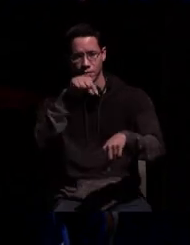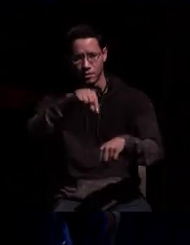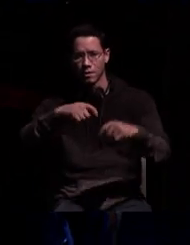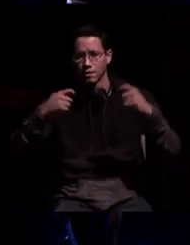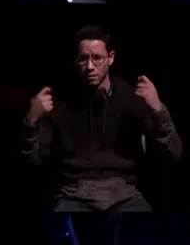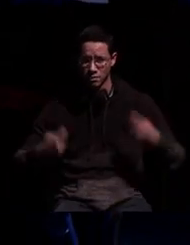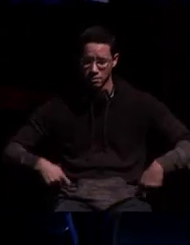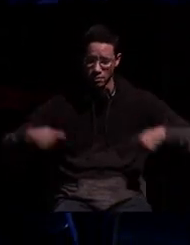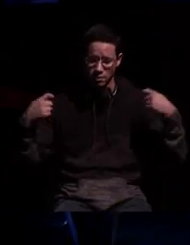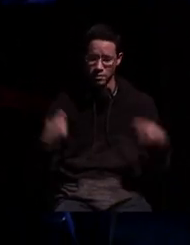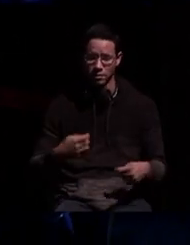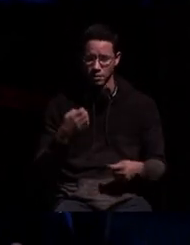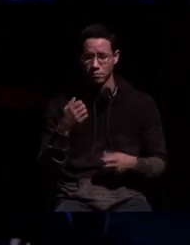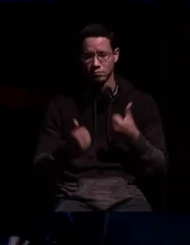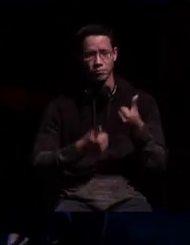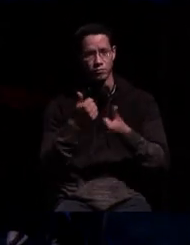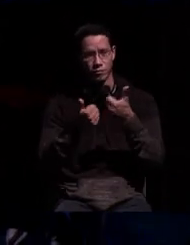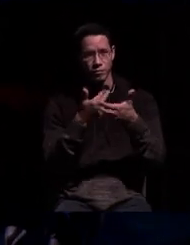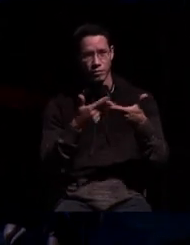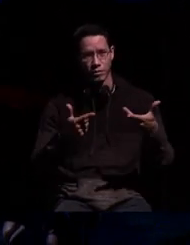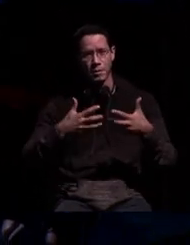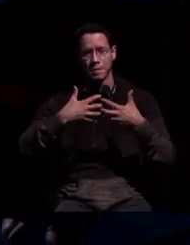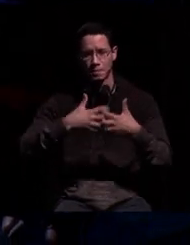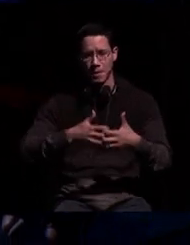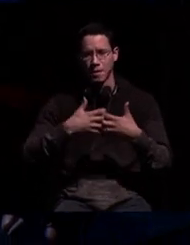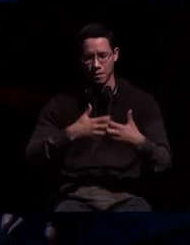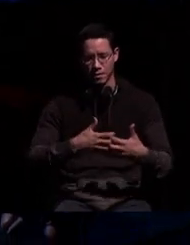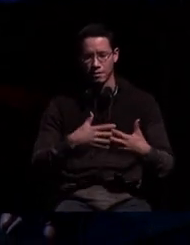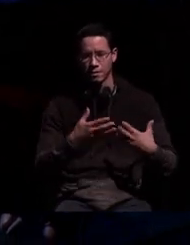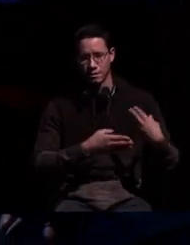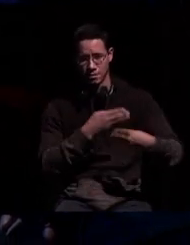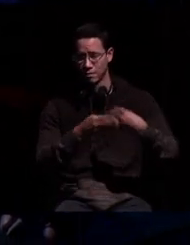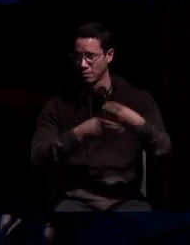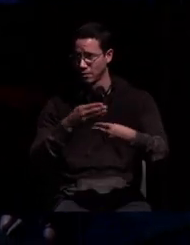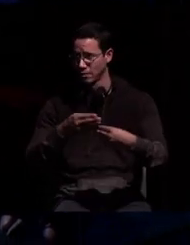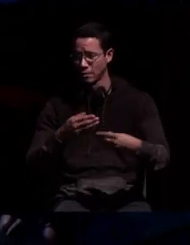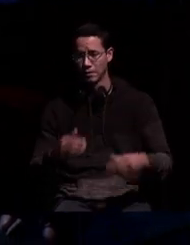for the machine’s good work. This good work is of course between quotes.